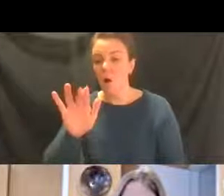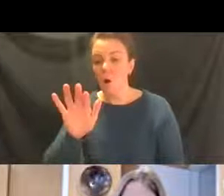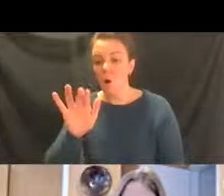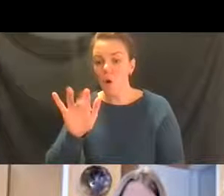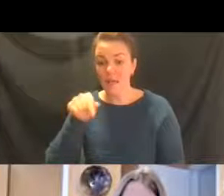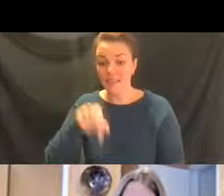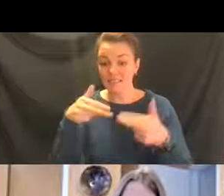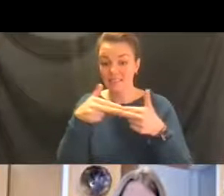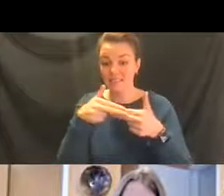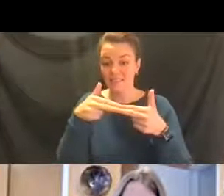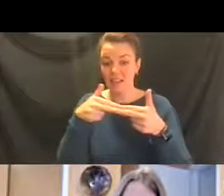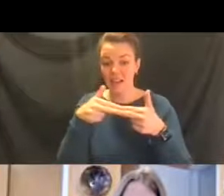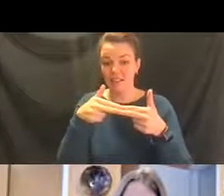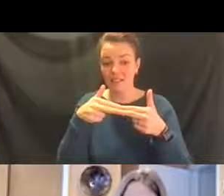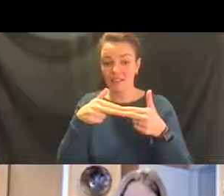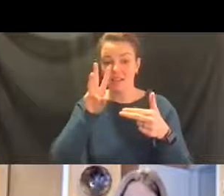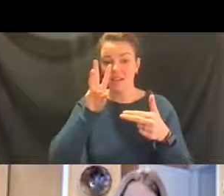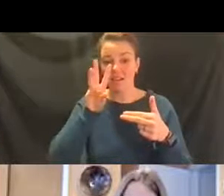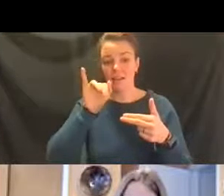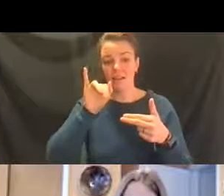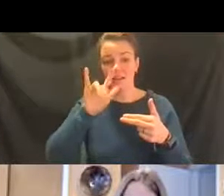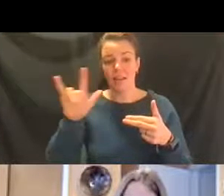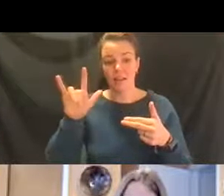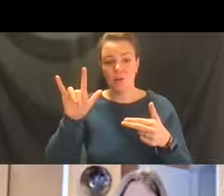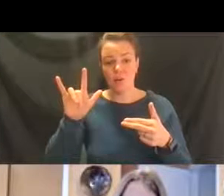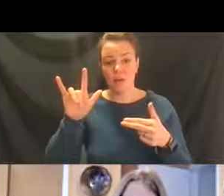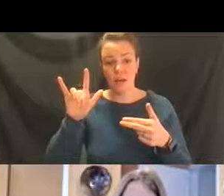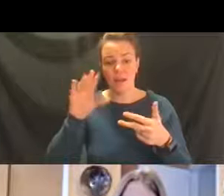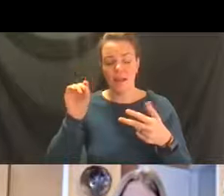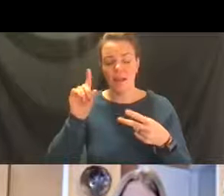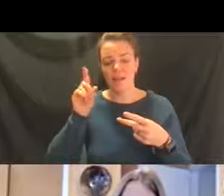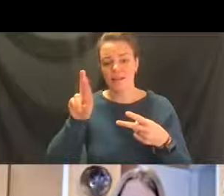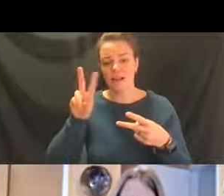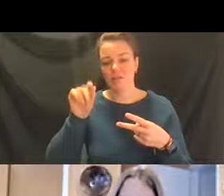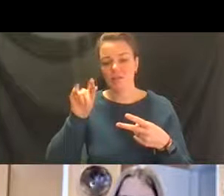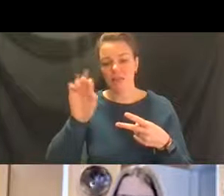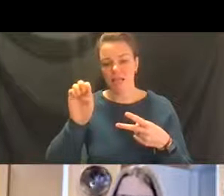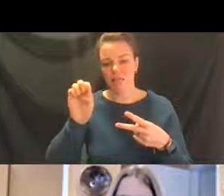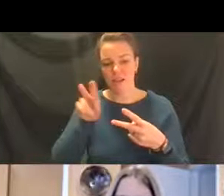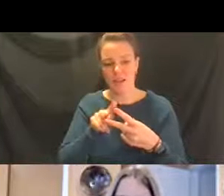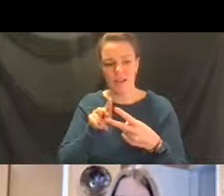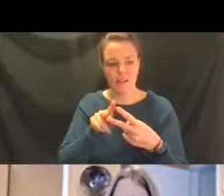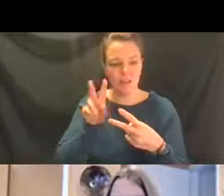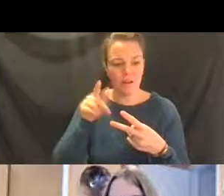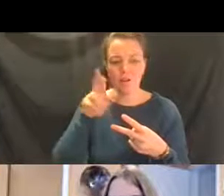Illinois web slides and Dr. Valerie Dress so I'm just passing the information and resources